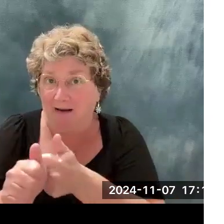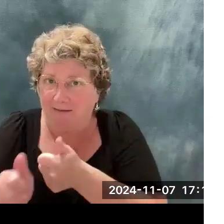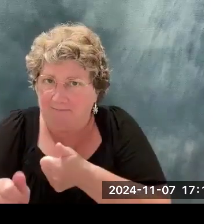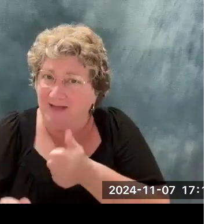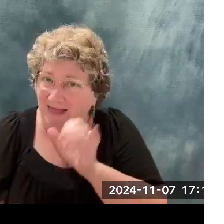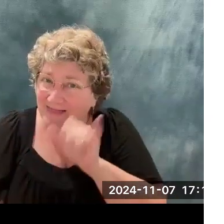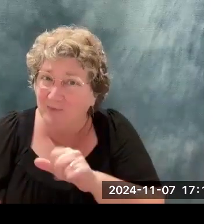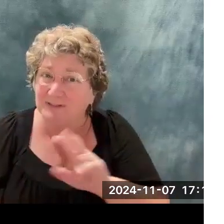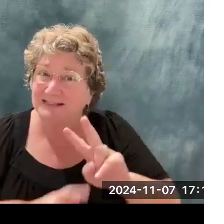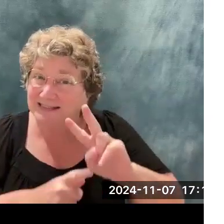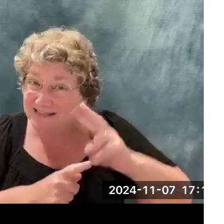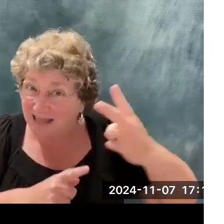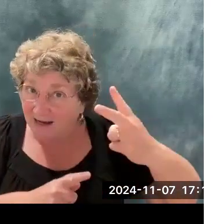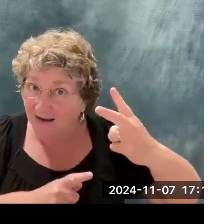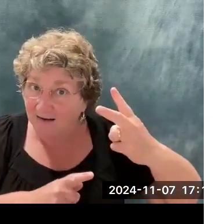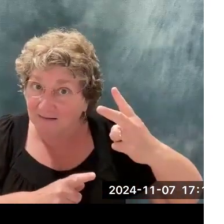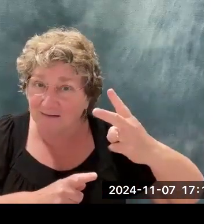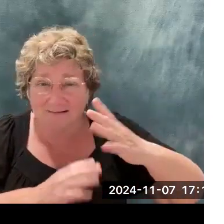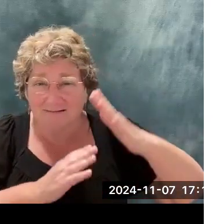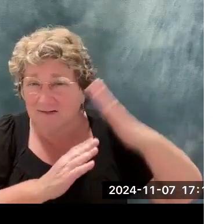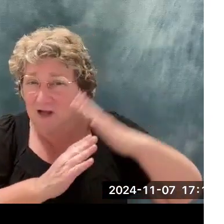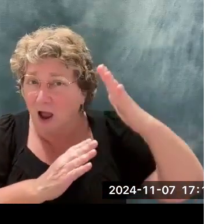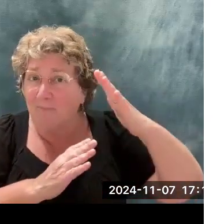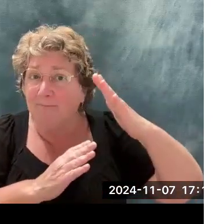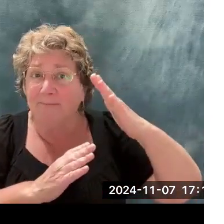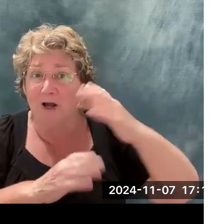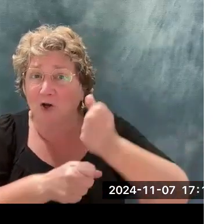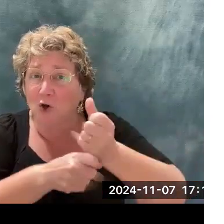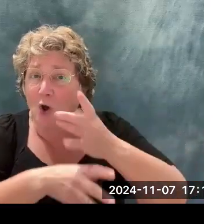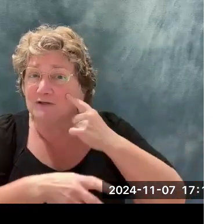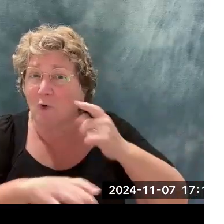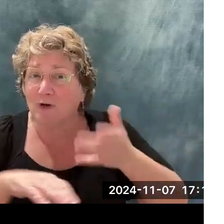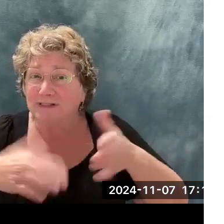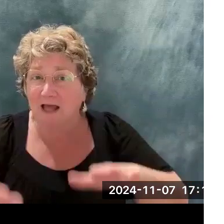That's a huge leading cause, and when we looked